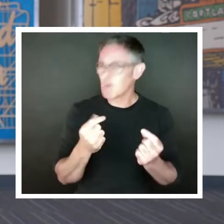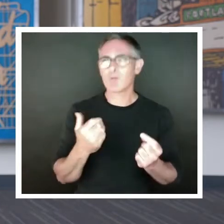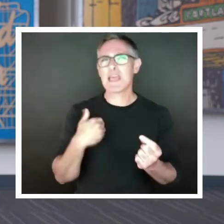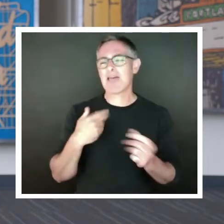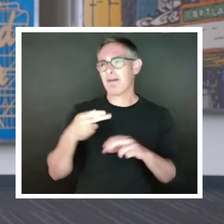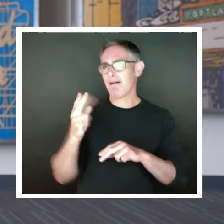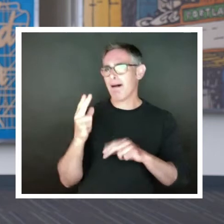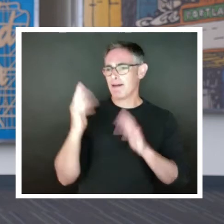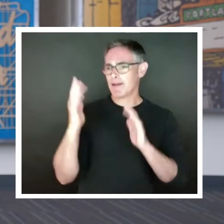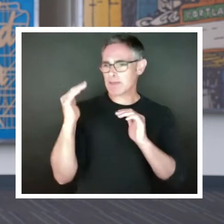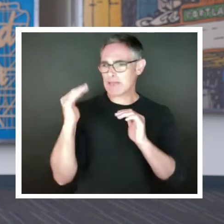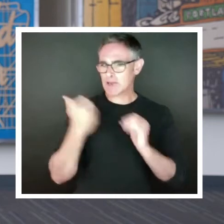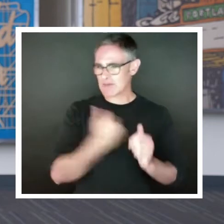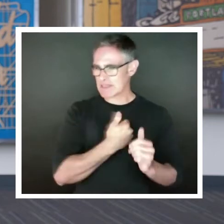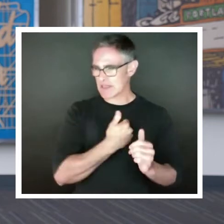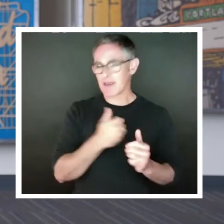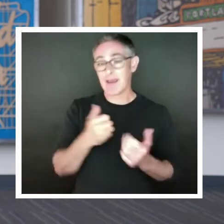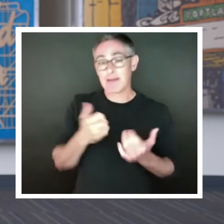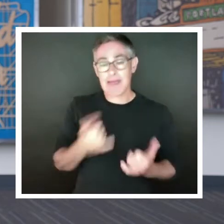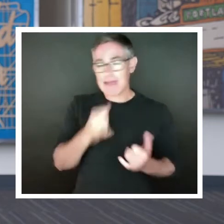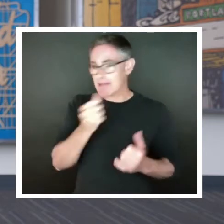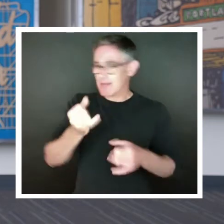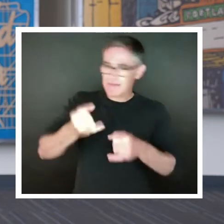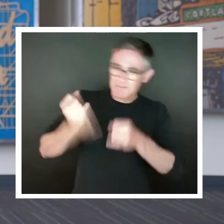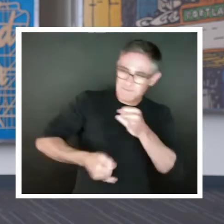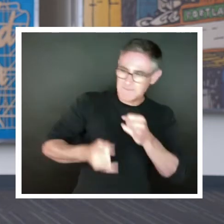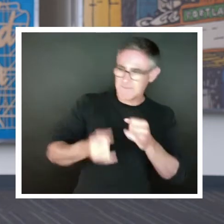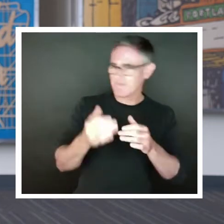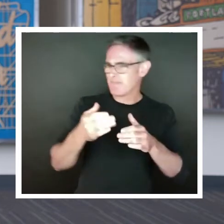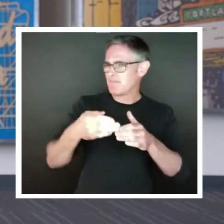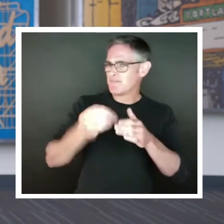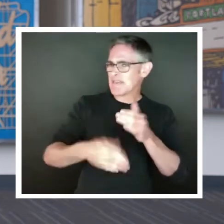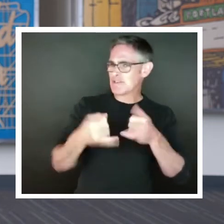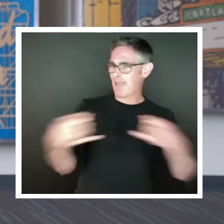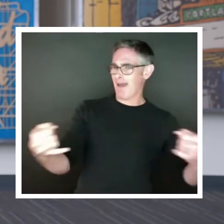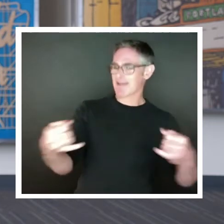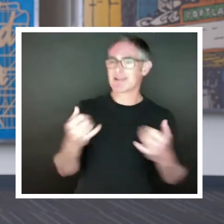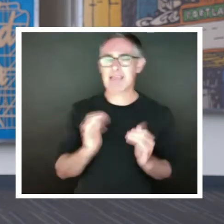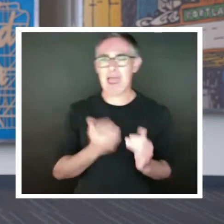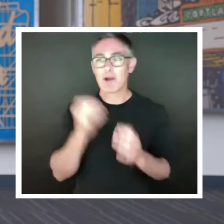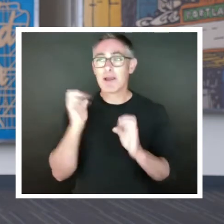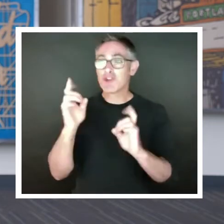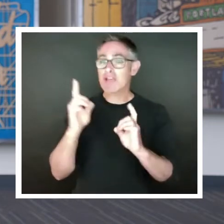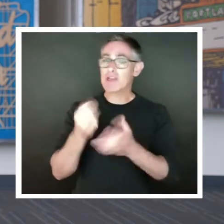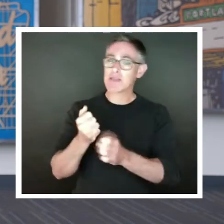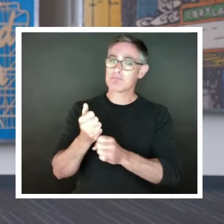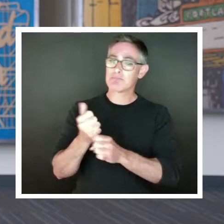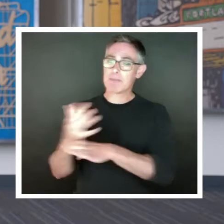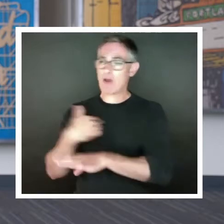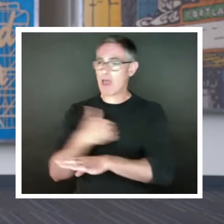And we're not at a finish line today because our education has prepared us to go forth as lifelong learners.